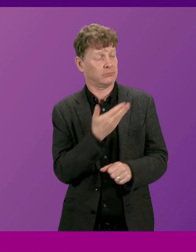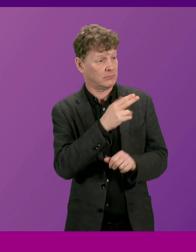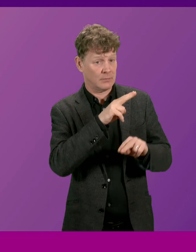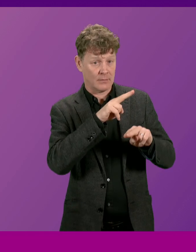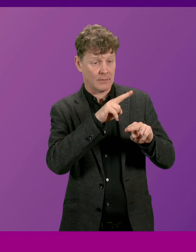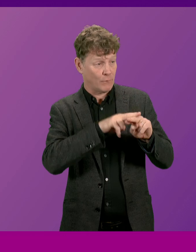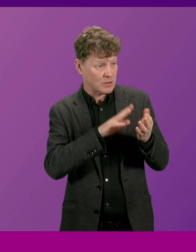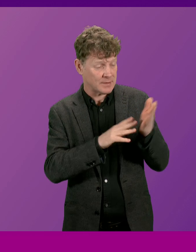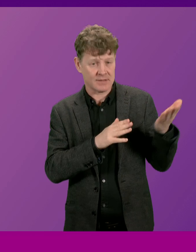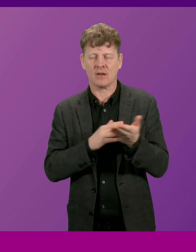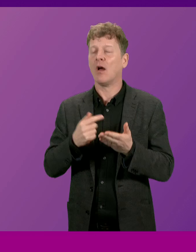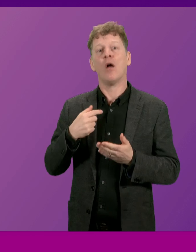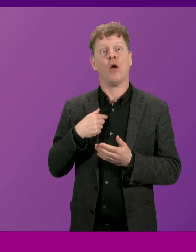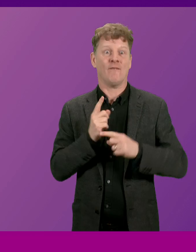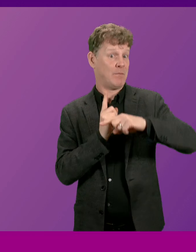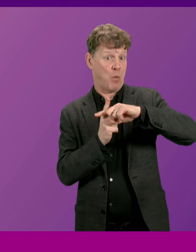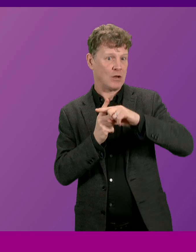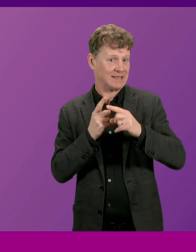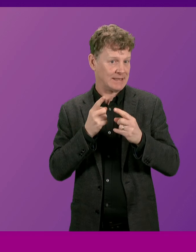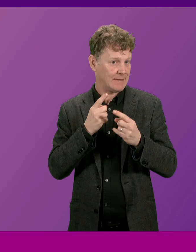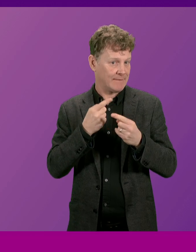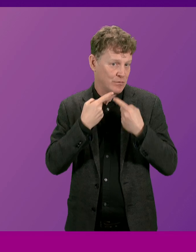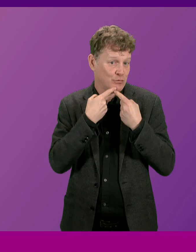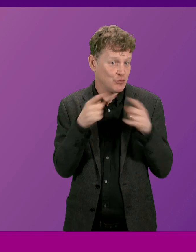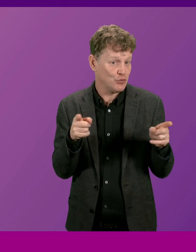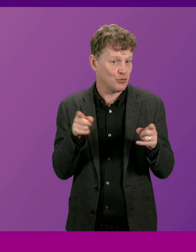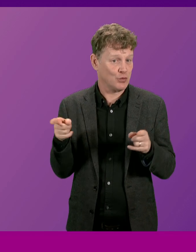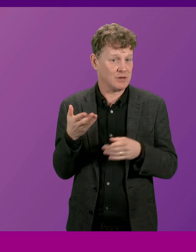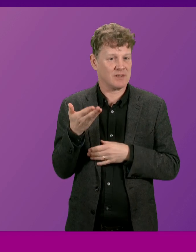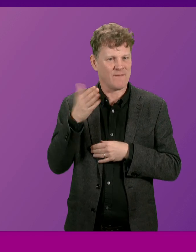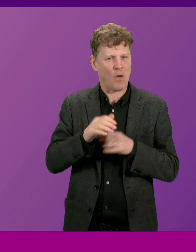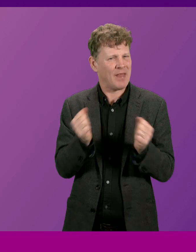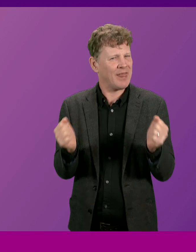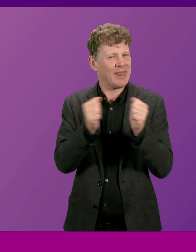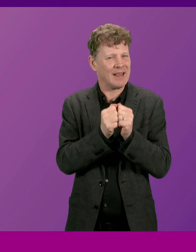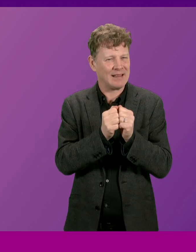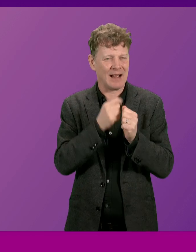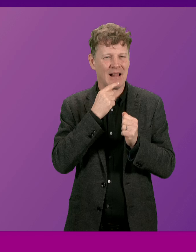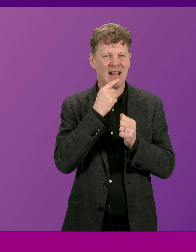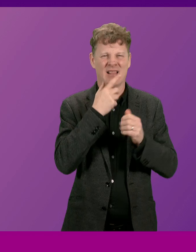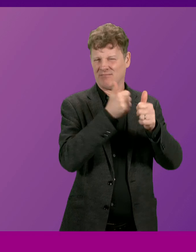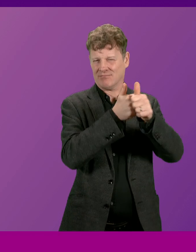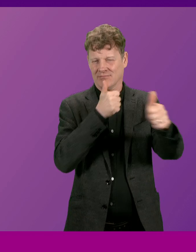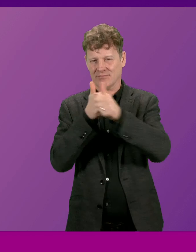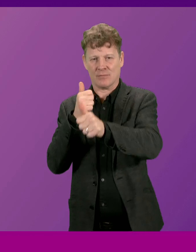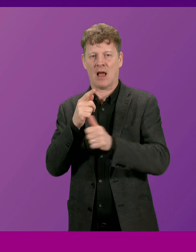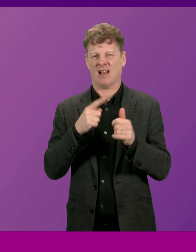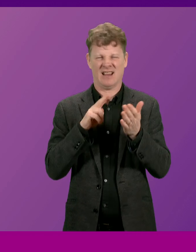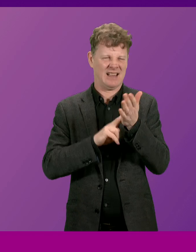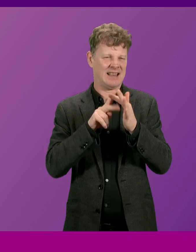I welcome the positive news of the deal between Harland & Wolff and Navantia. It